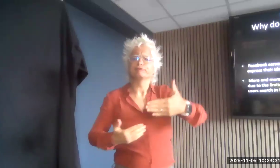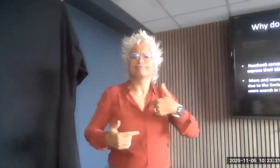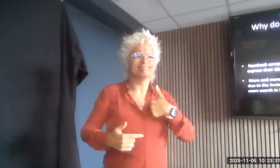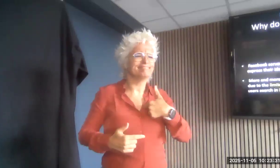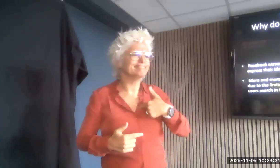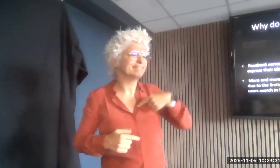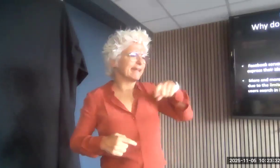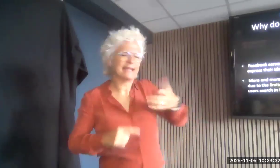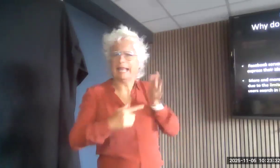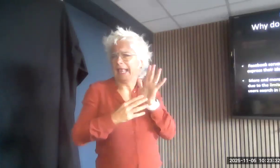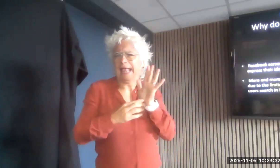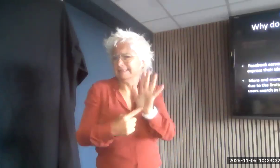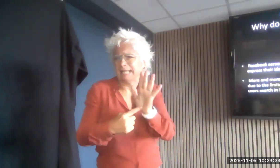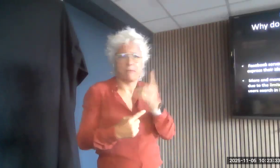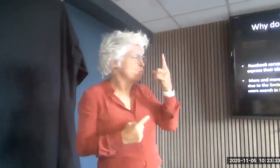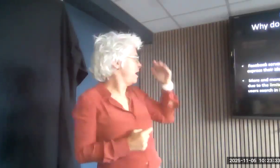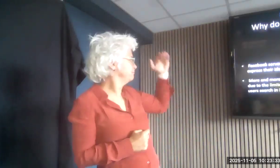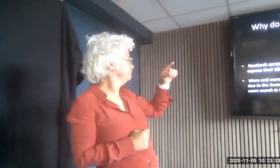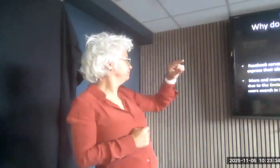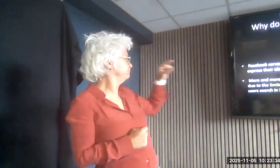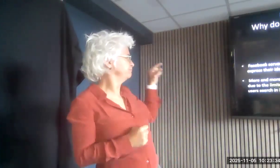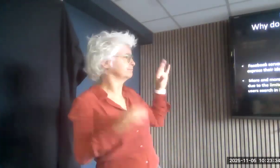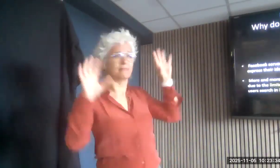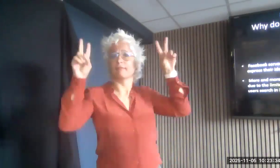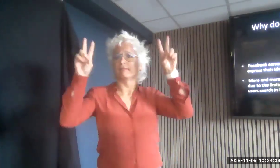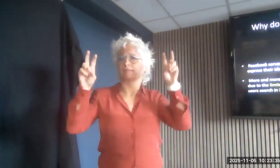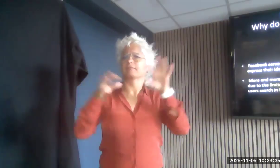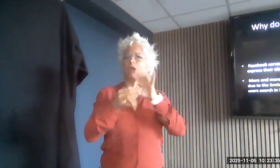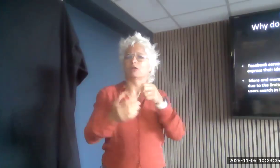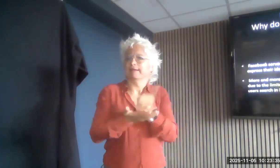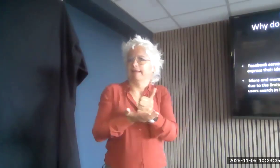Also another reason. It's around necessity.